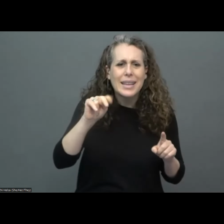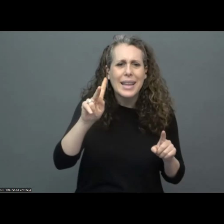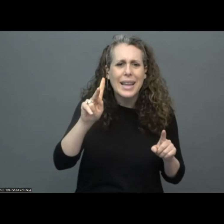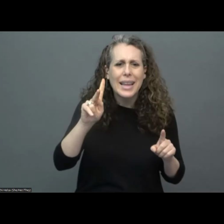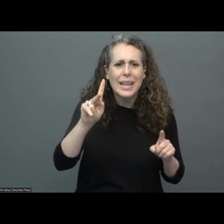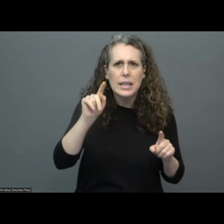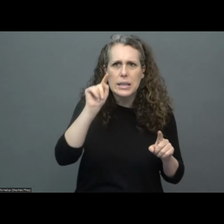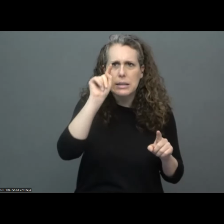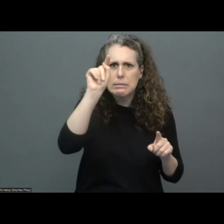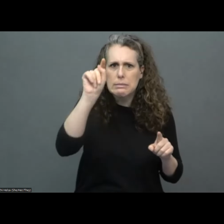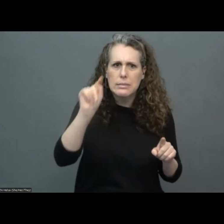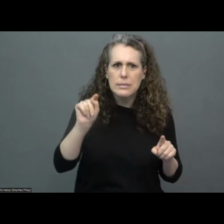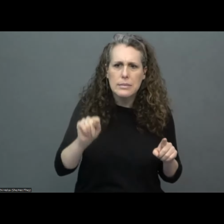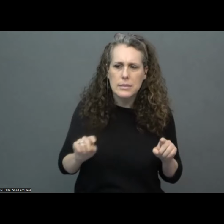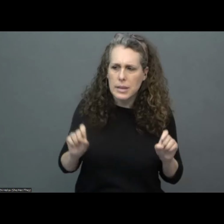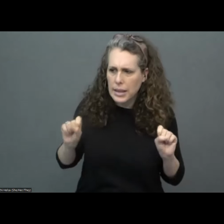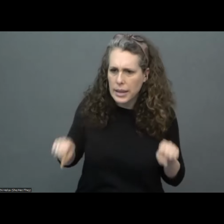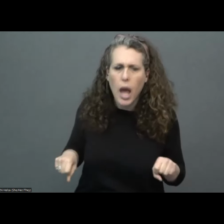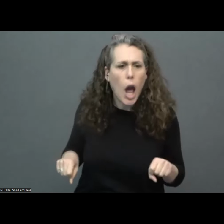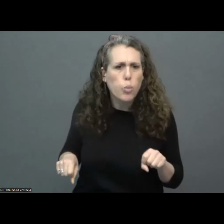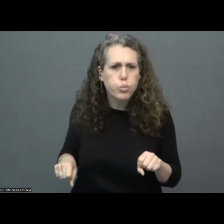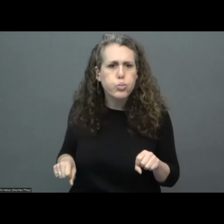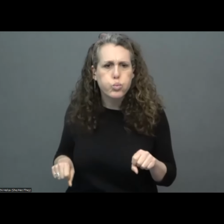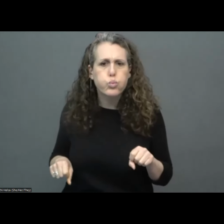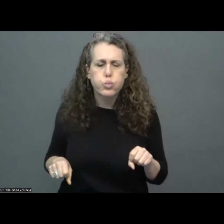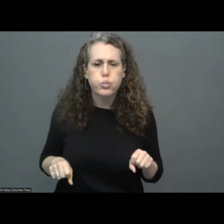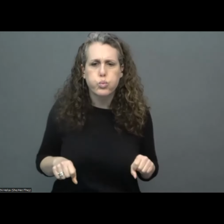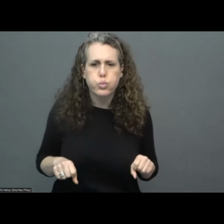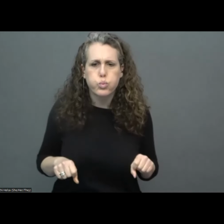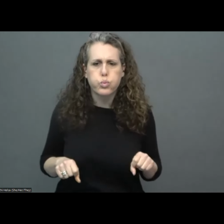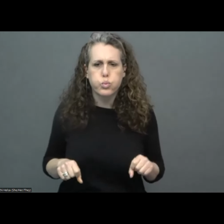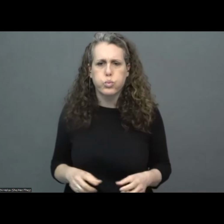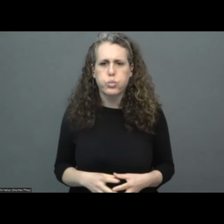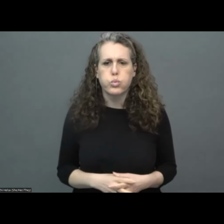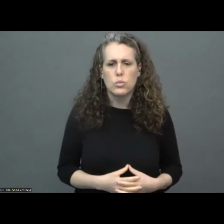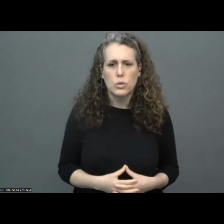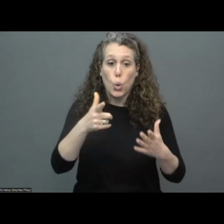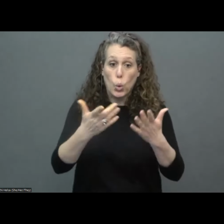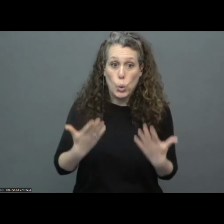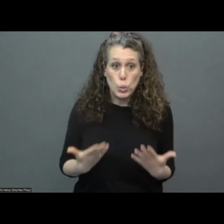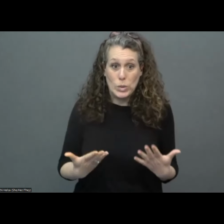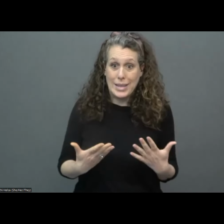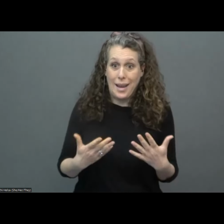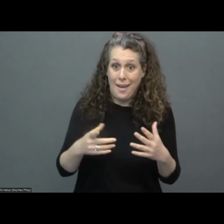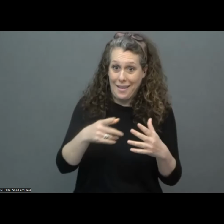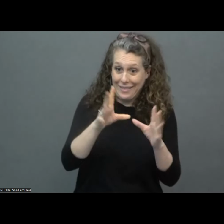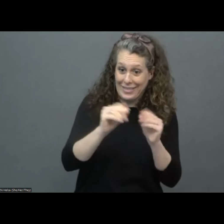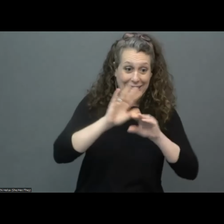will do is to work on a little document after this event where we will add all of the links